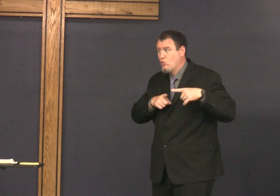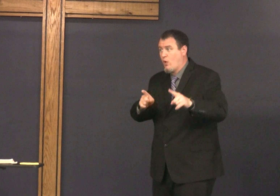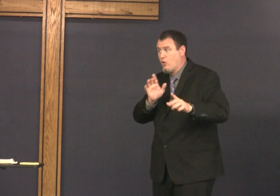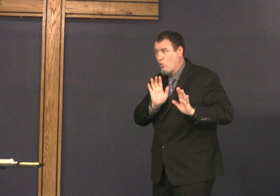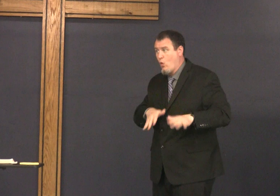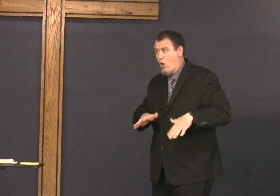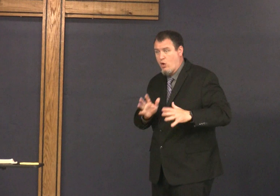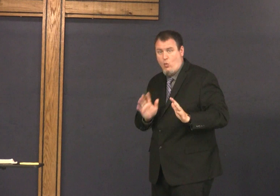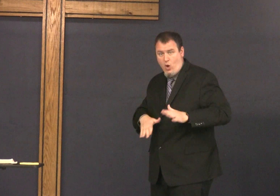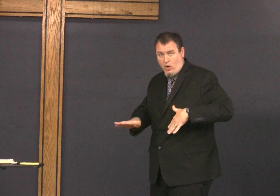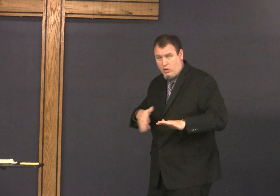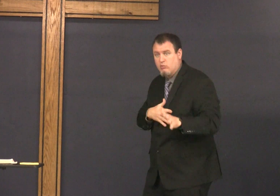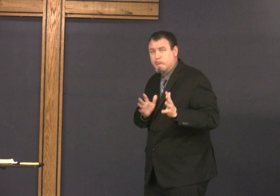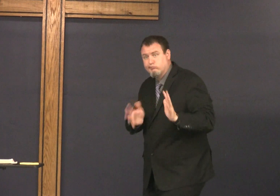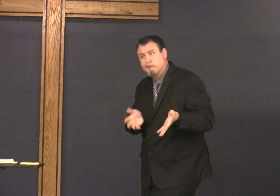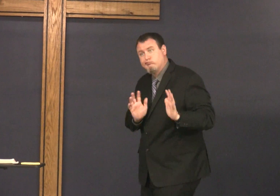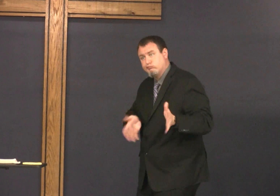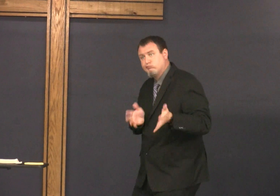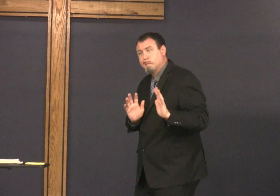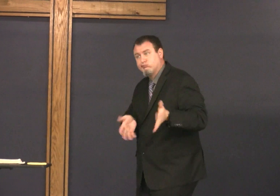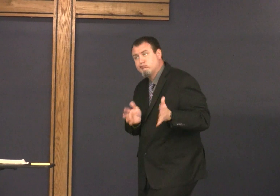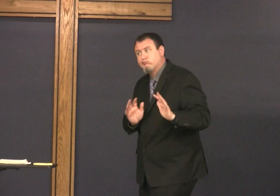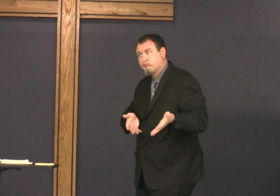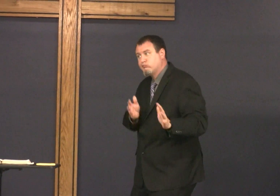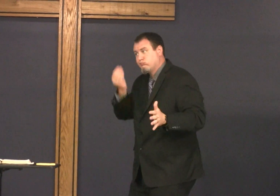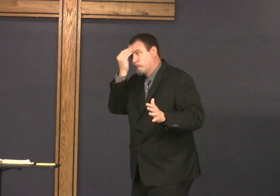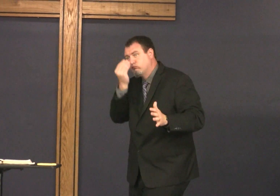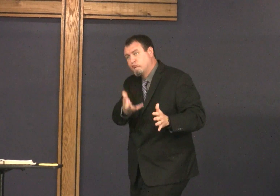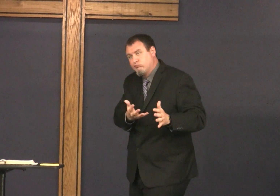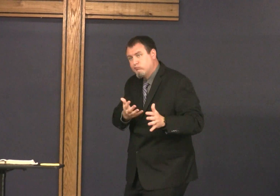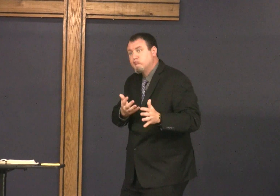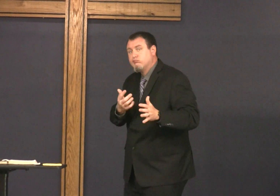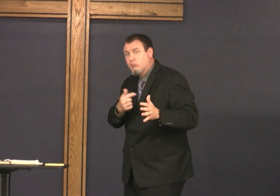and he was talking with his disciples on his way up the Mountainside